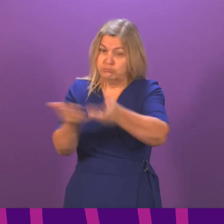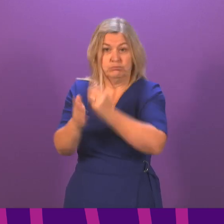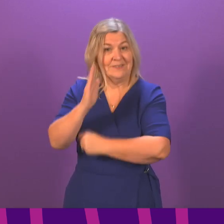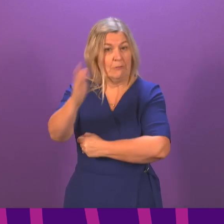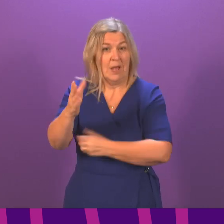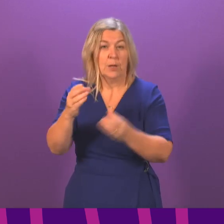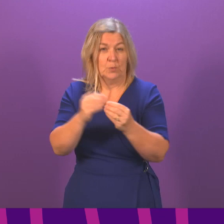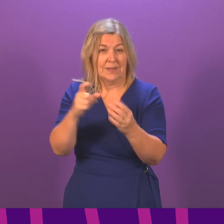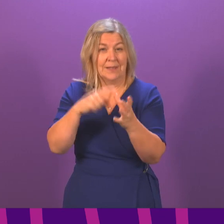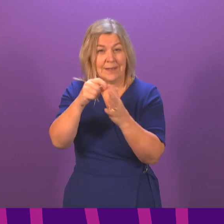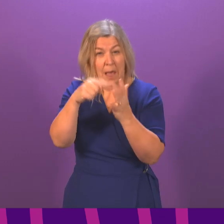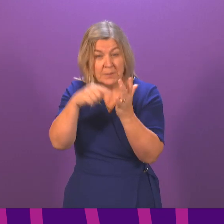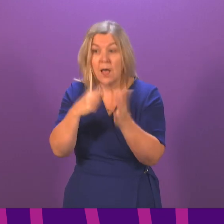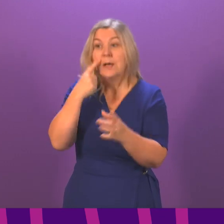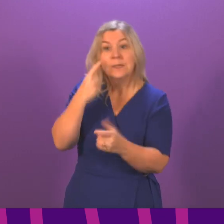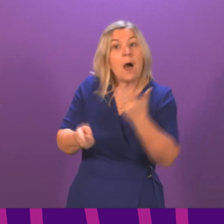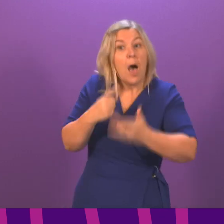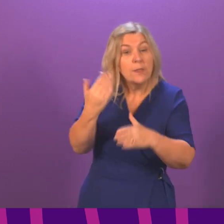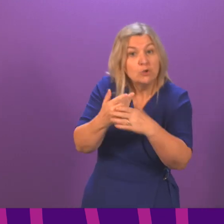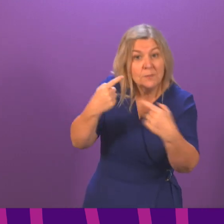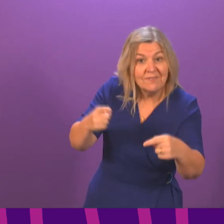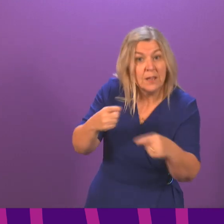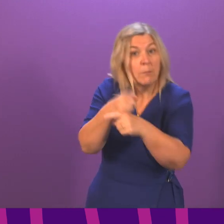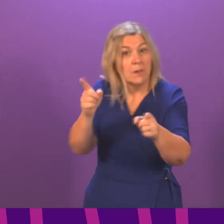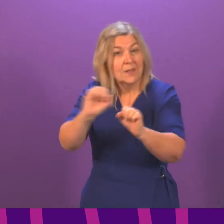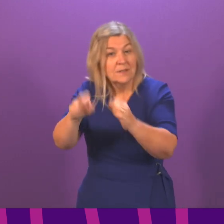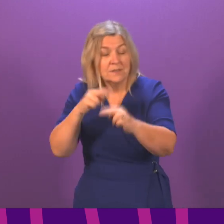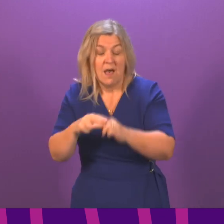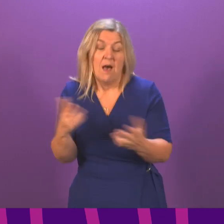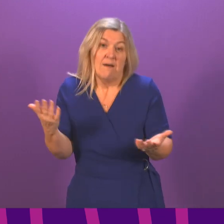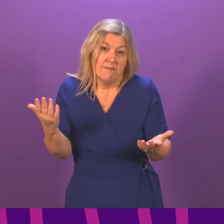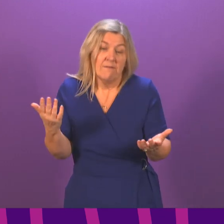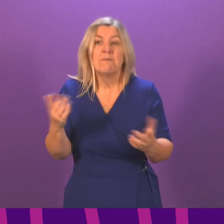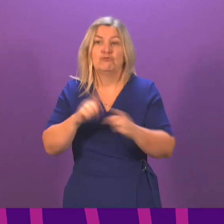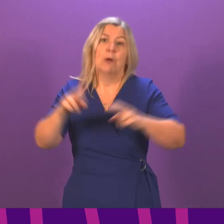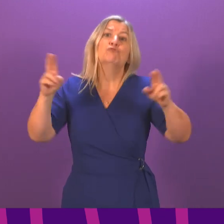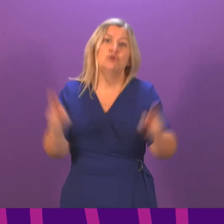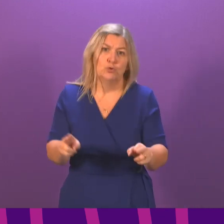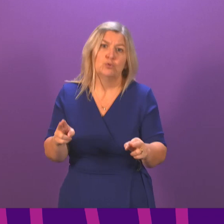redeployment opportunities along with all possible options to mitigate any potential